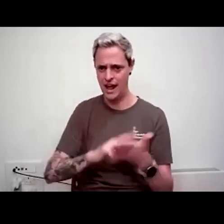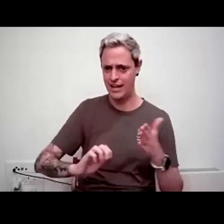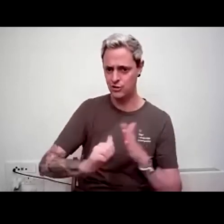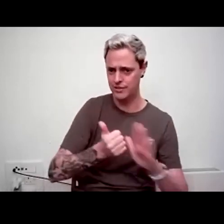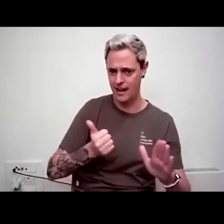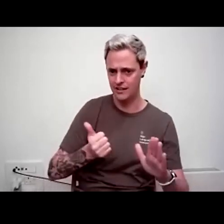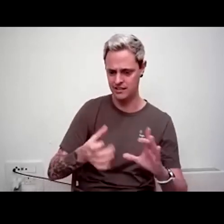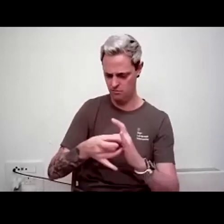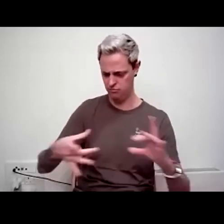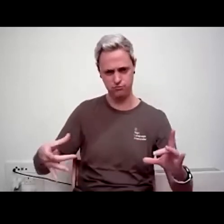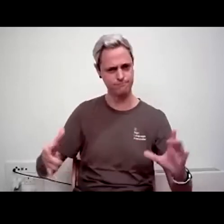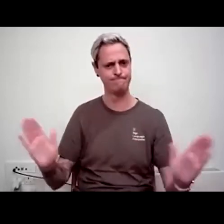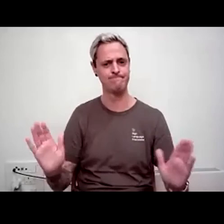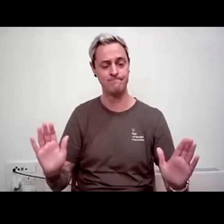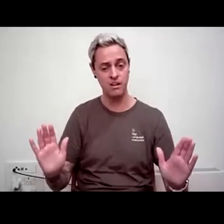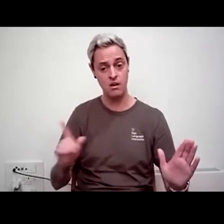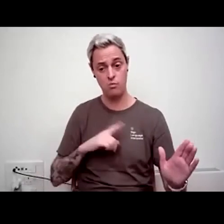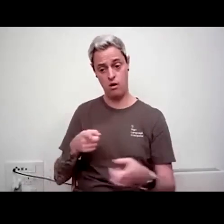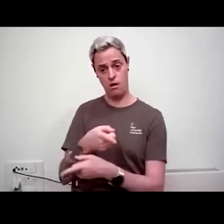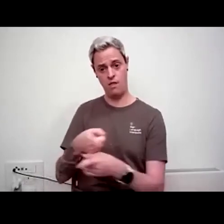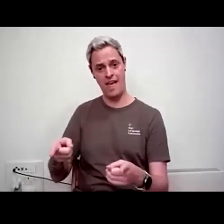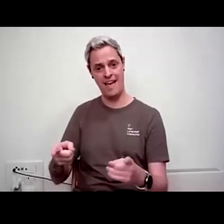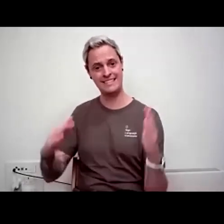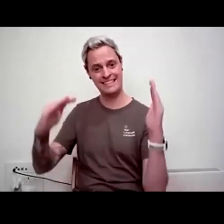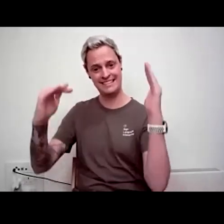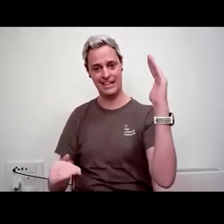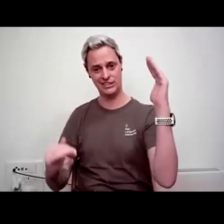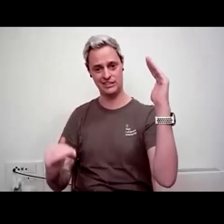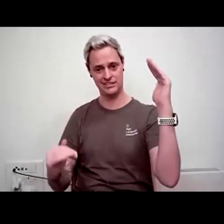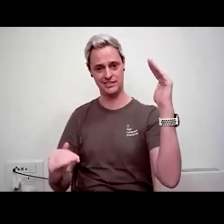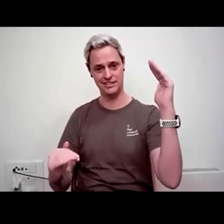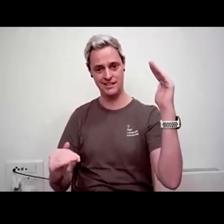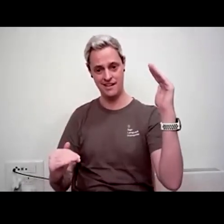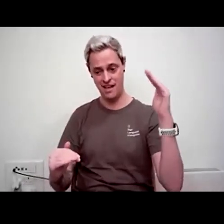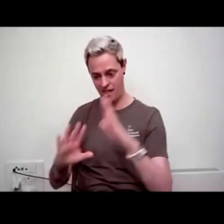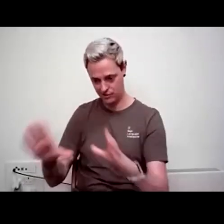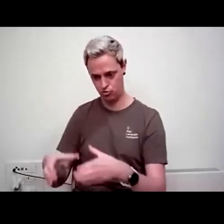because he defines the poor by their status and sees them as a homogenous group